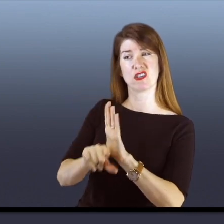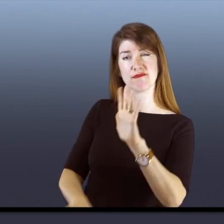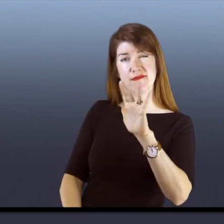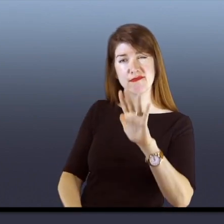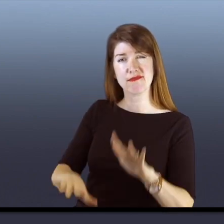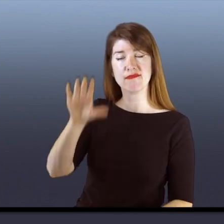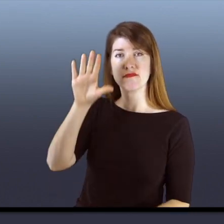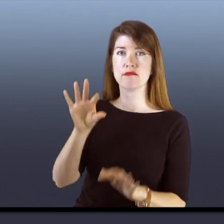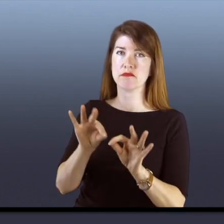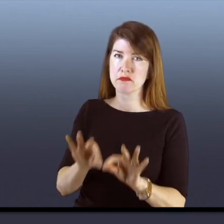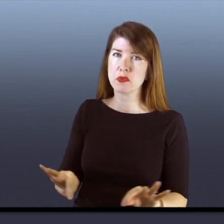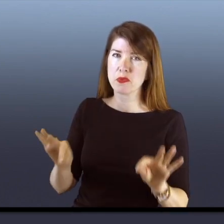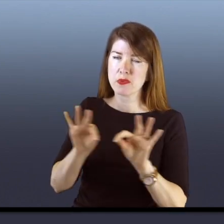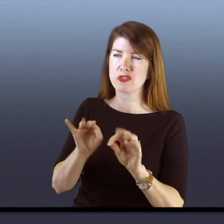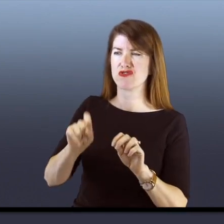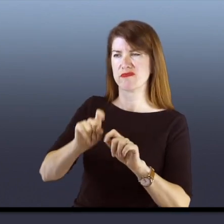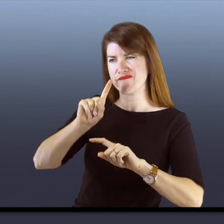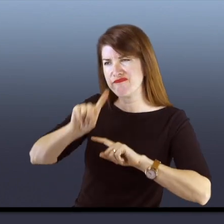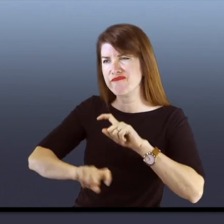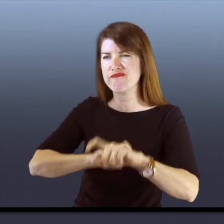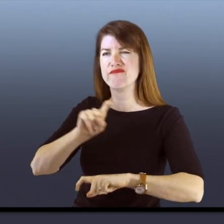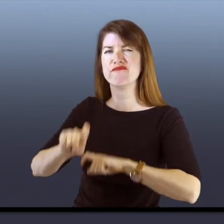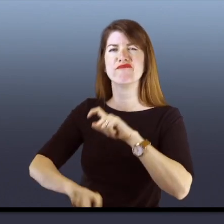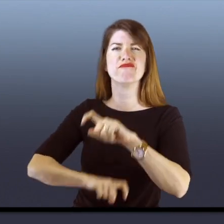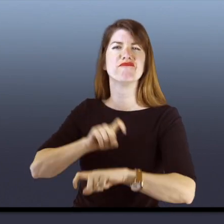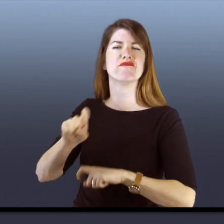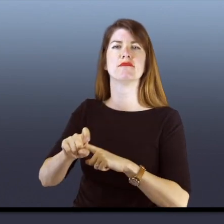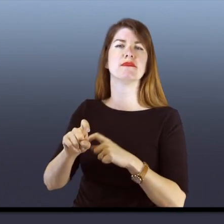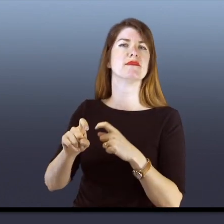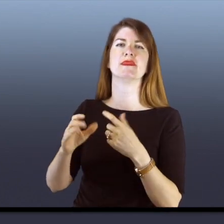Despite your theoretical framework, you should still ask a lot of questions